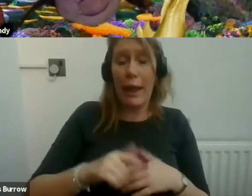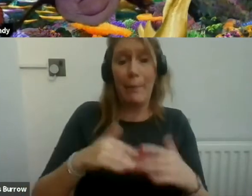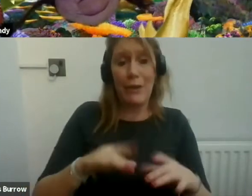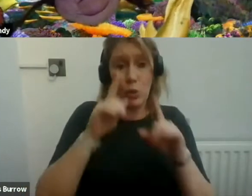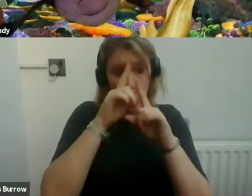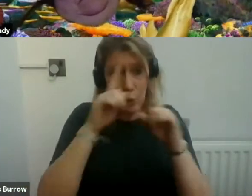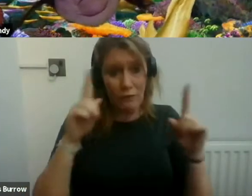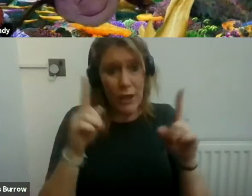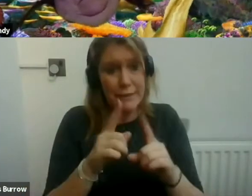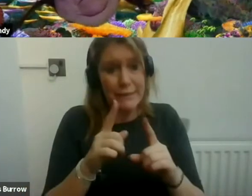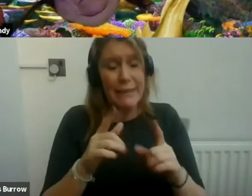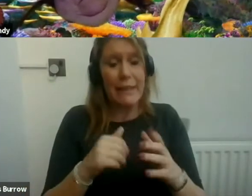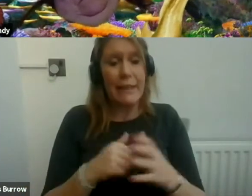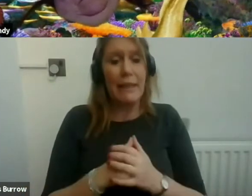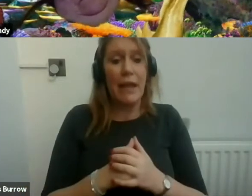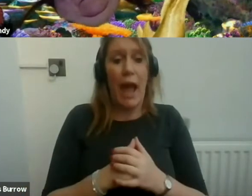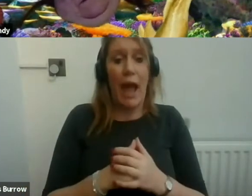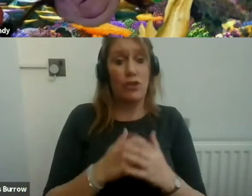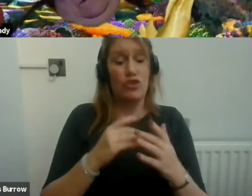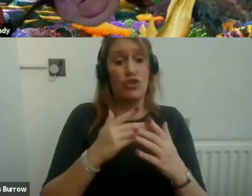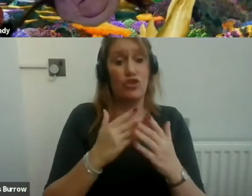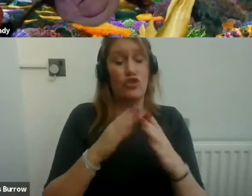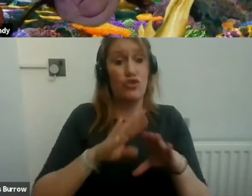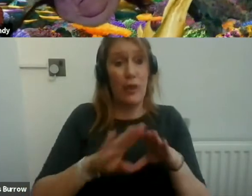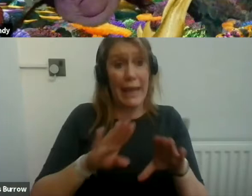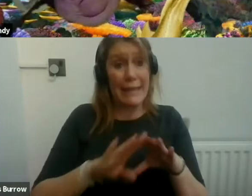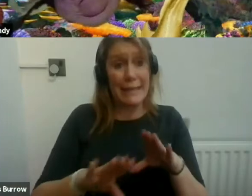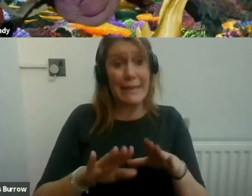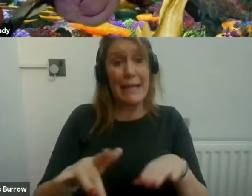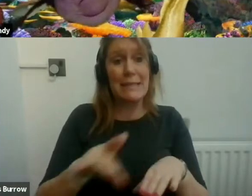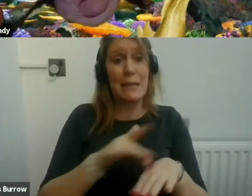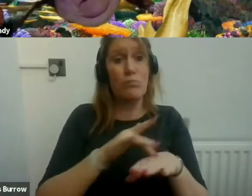a playwright and director. I didn't do